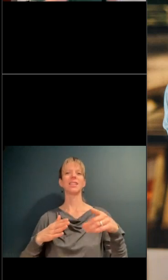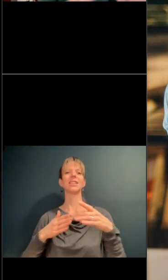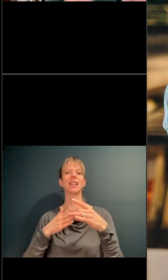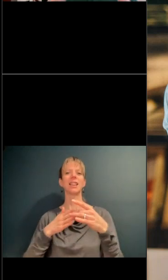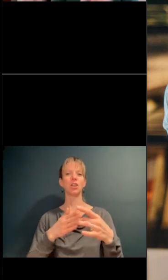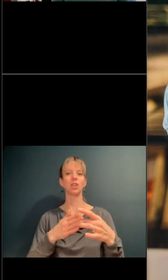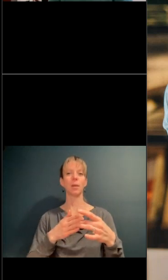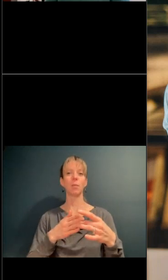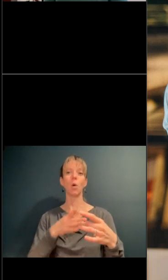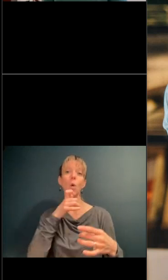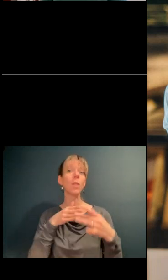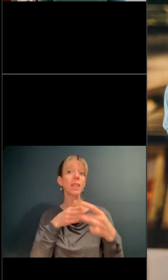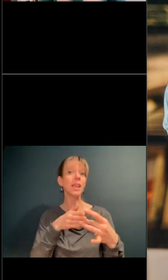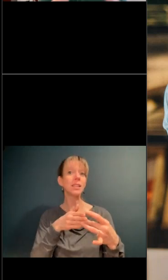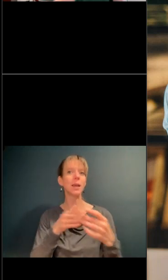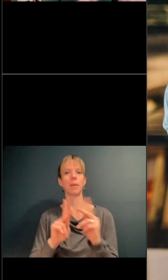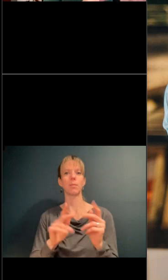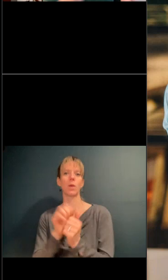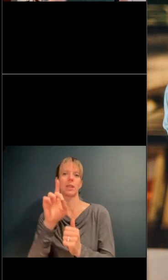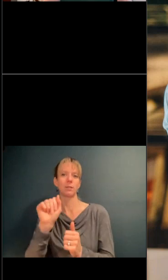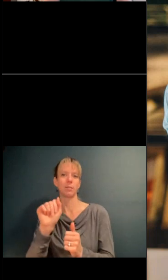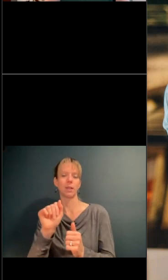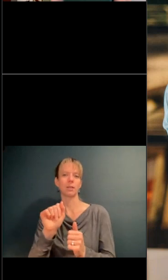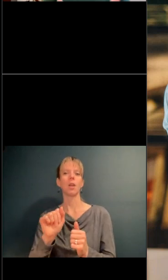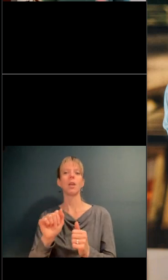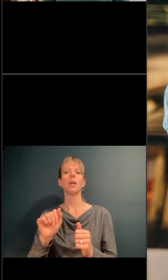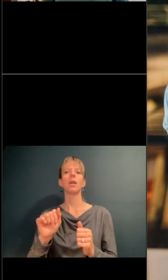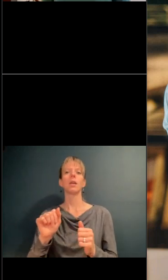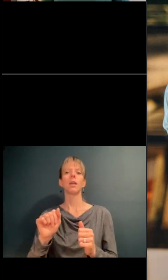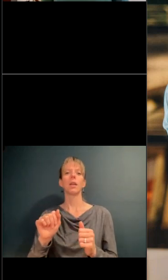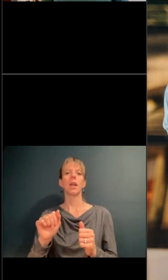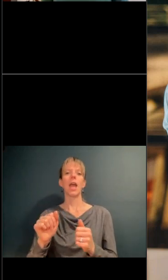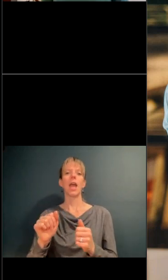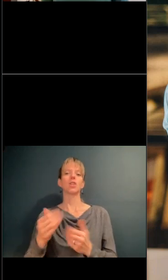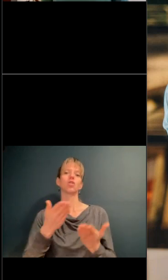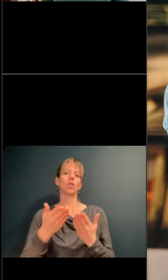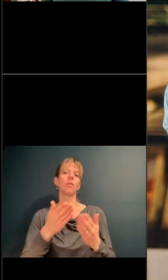service by people with disabilities. And ministry by people with disabilities.